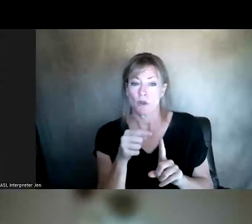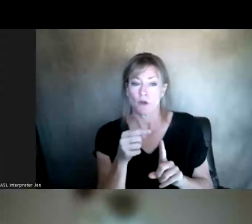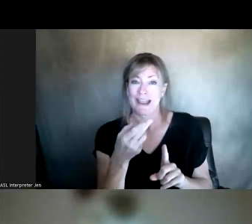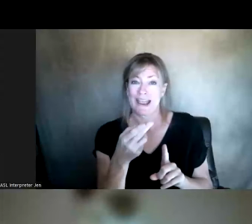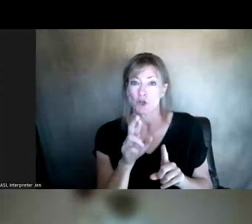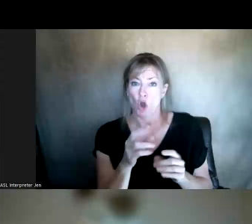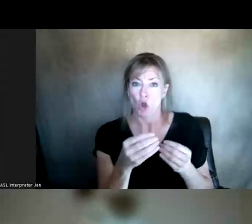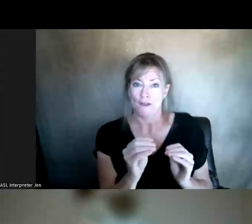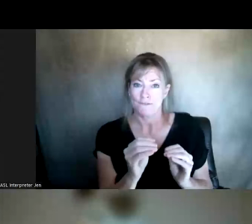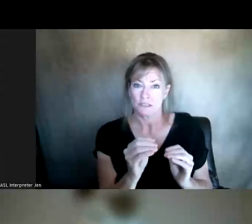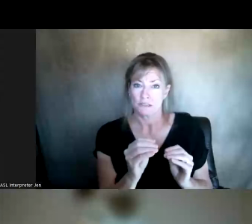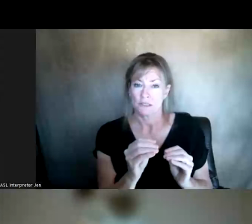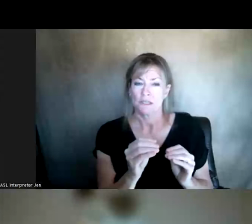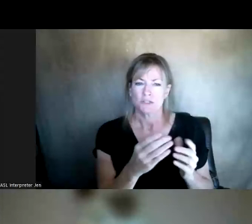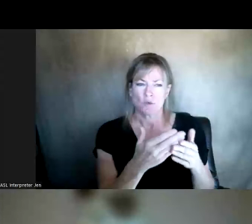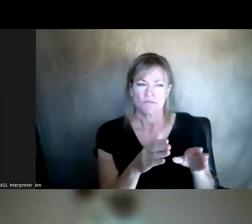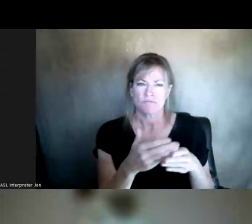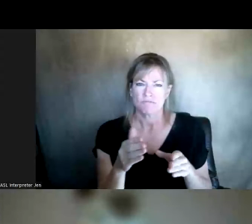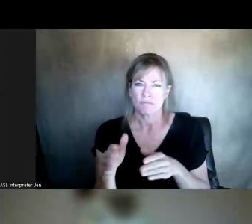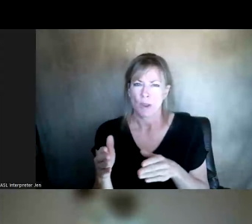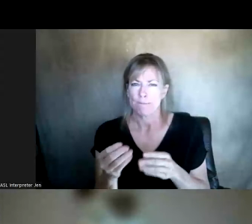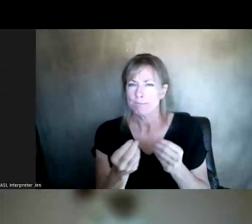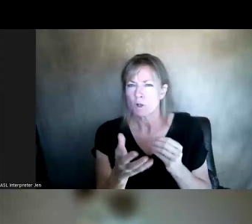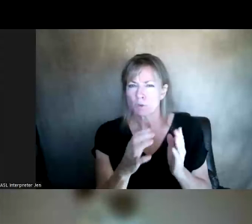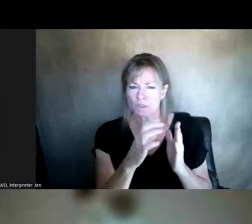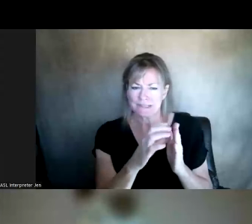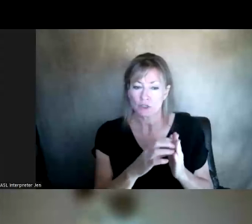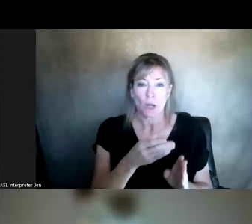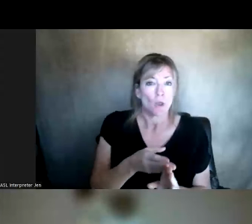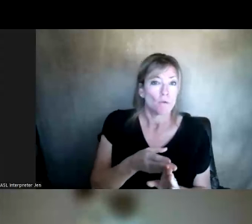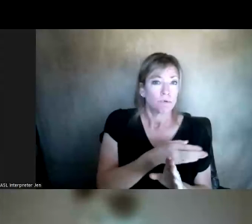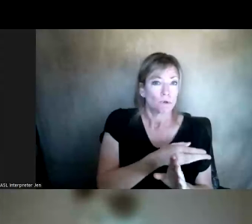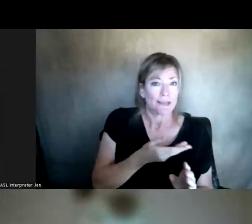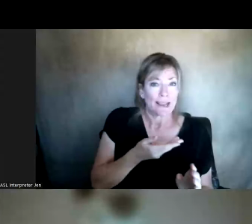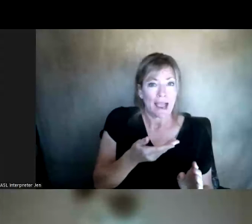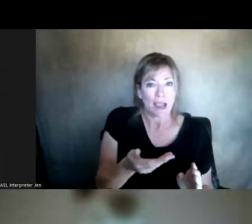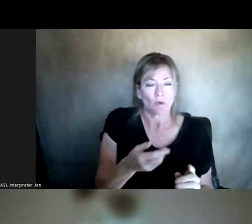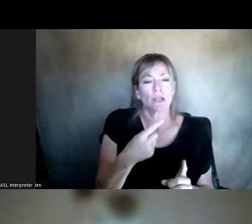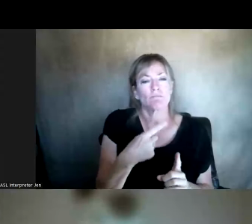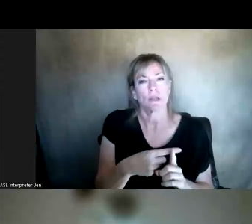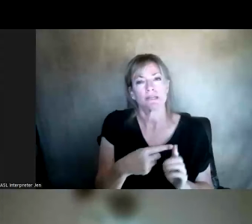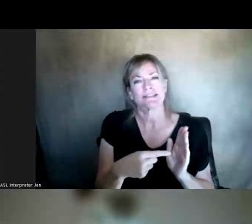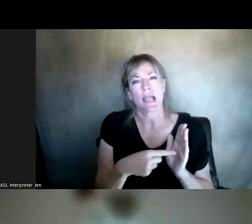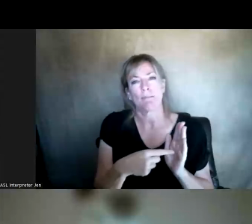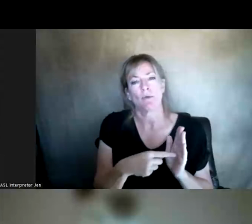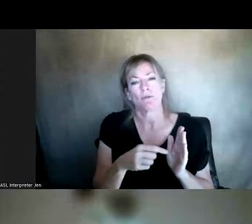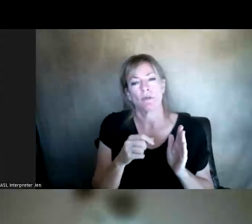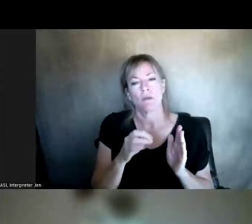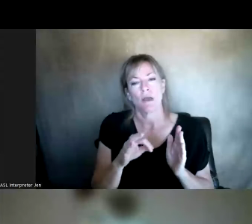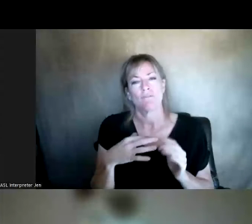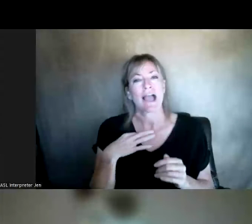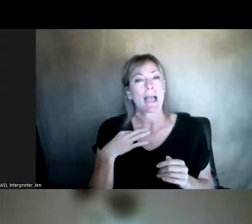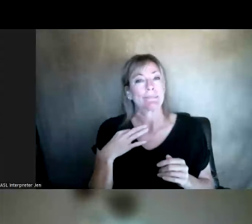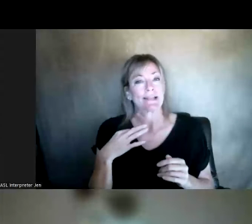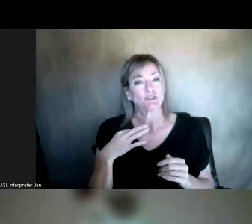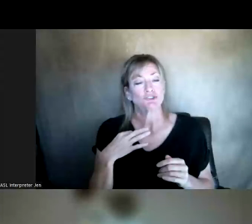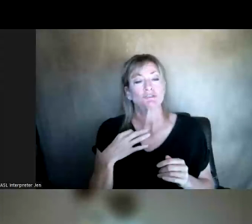SO WE ARE BREAKING IT UP INTO PRE-HIRING AND EXAMPLES OF APPLICATIONS.